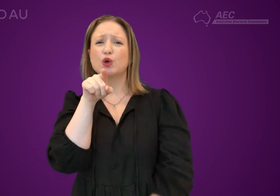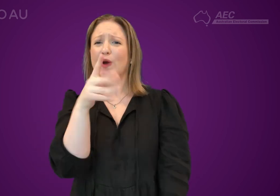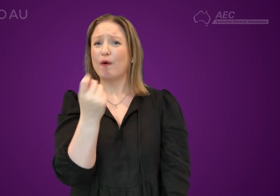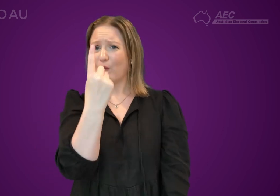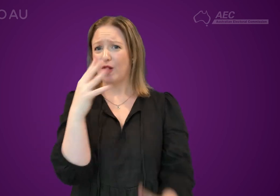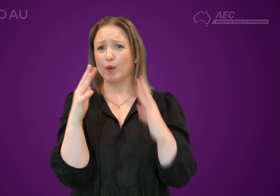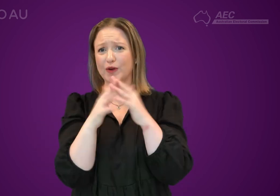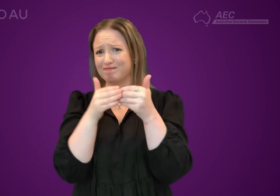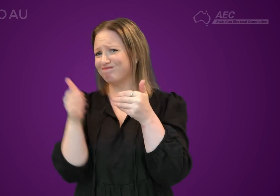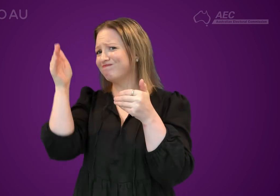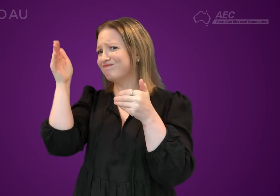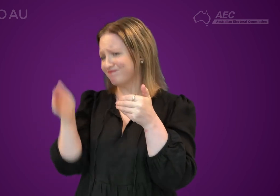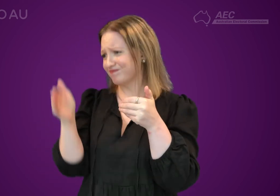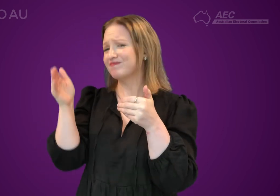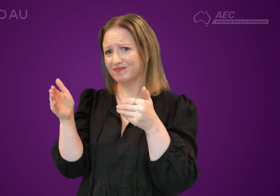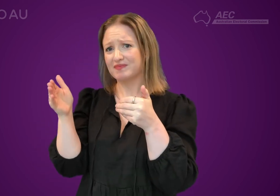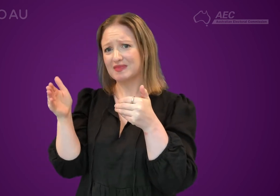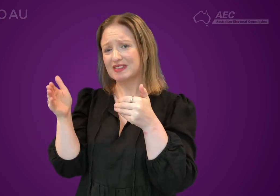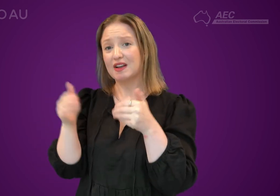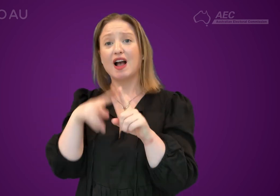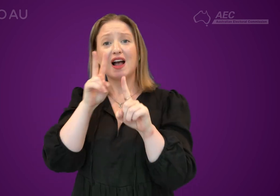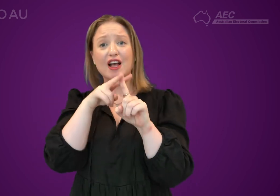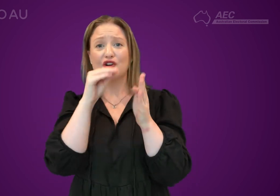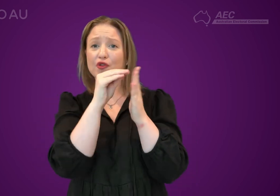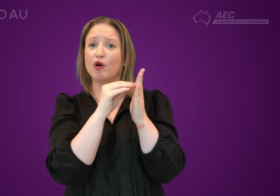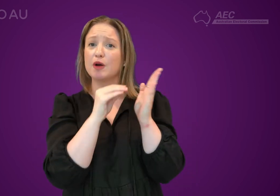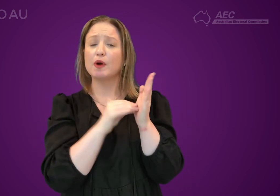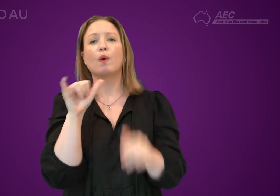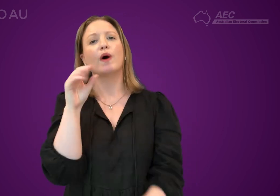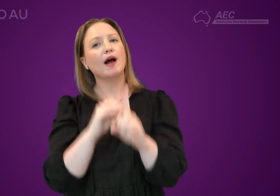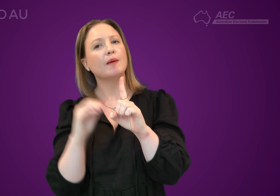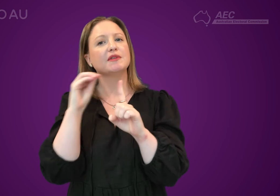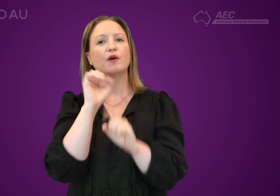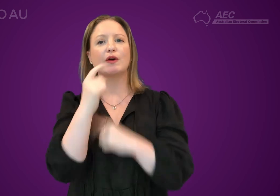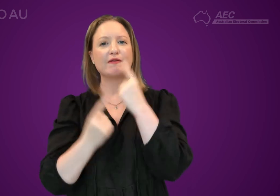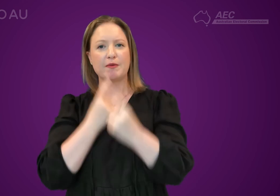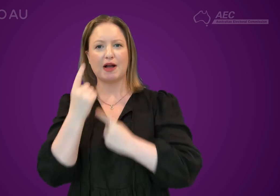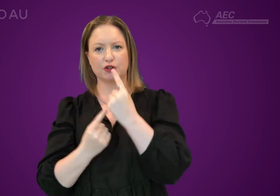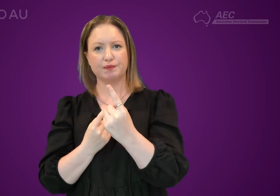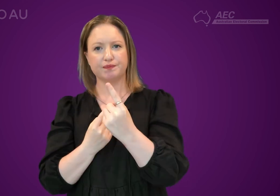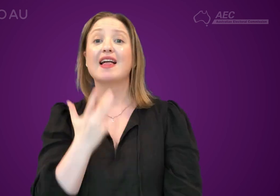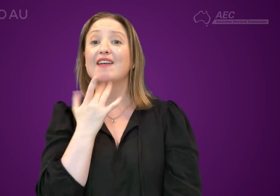you will only have one week to enrol or update your details.